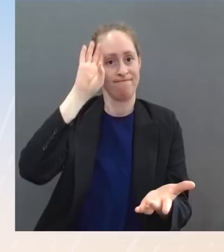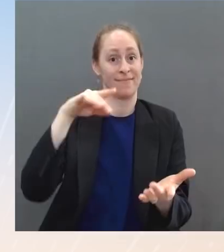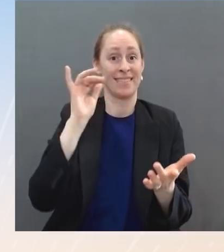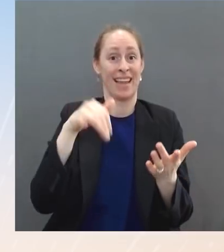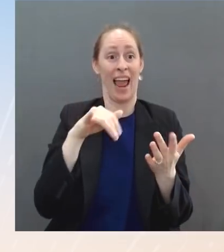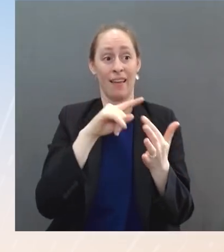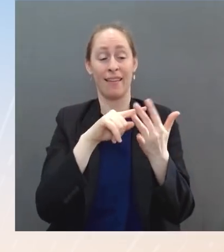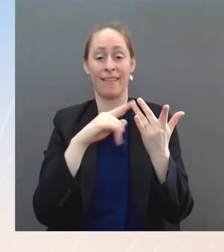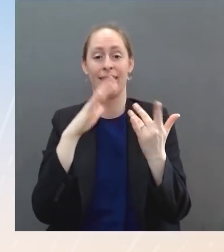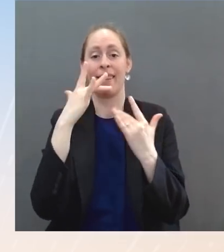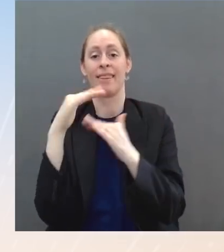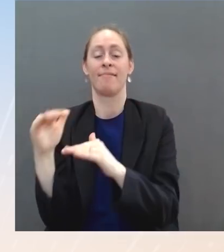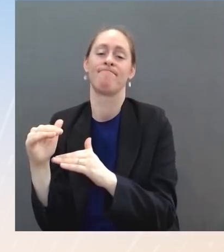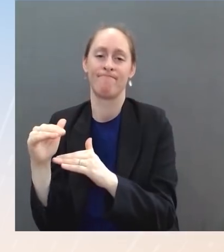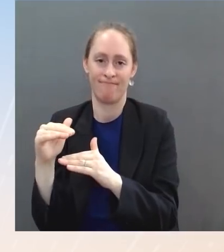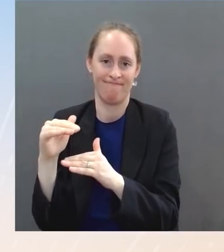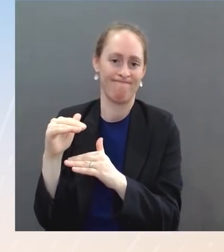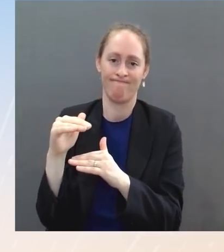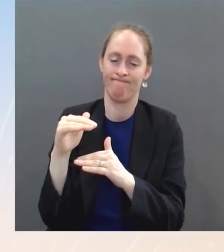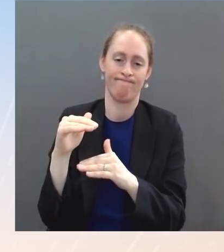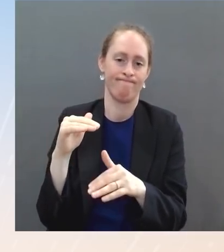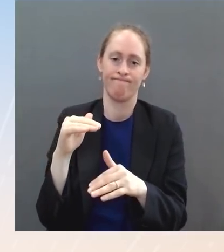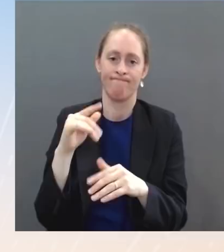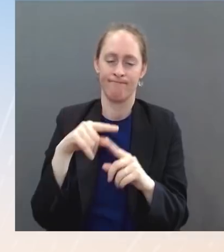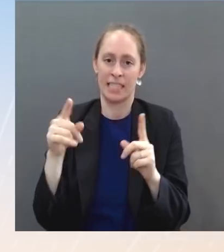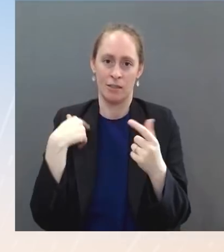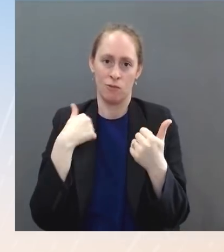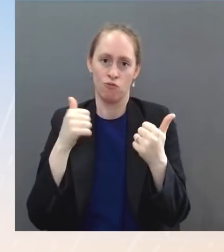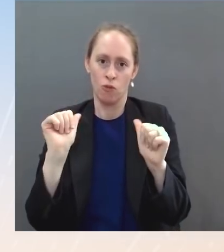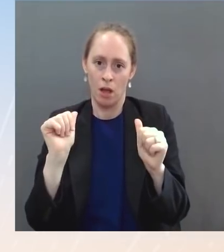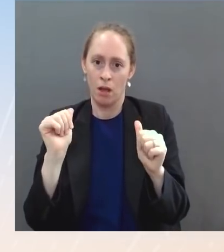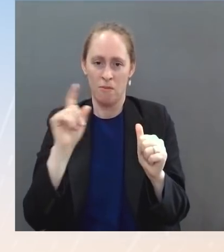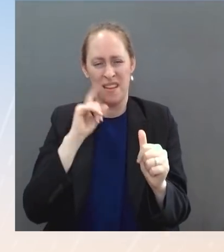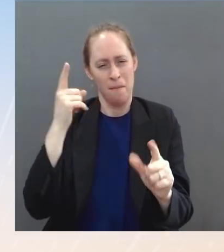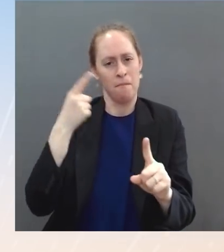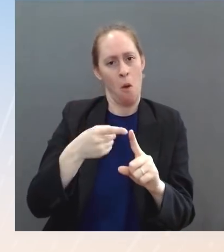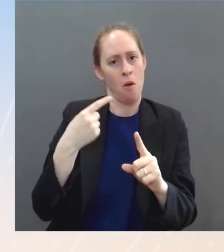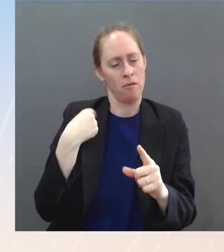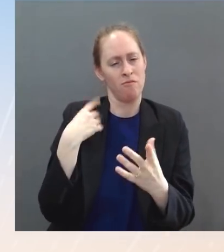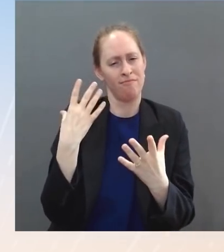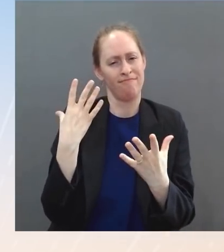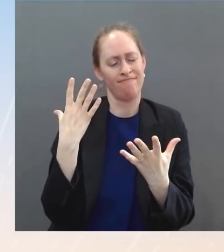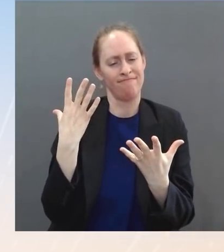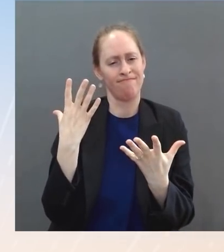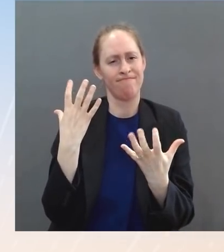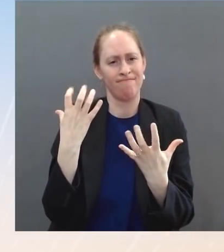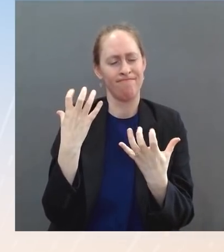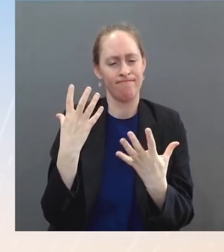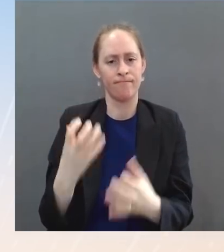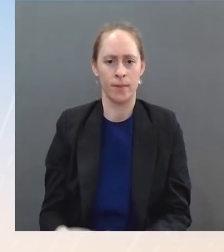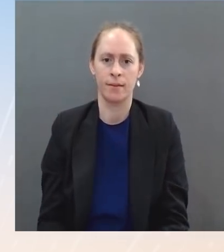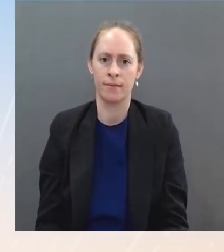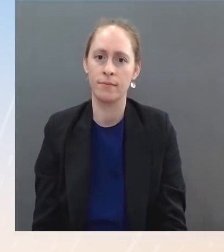And certainly, our objective would continue be -- to be to press for funding for international --